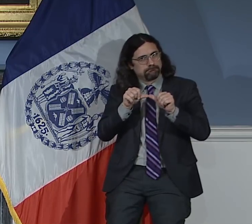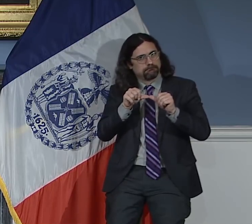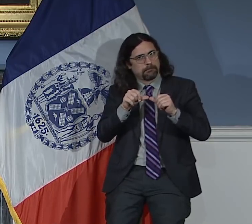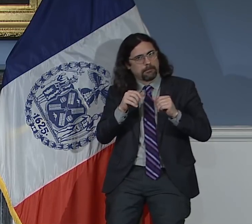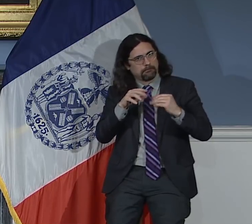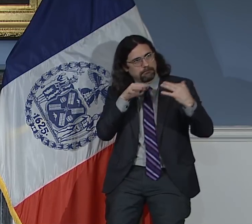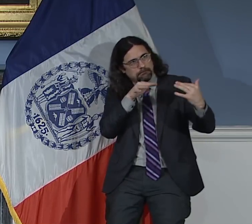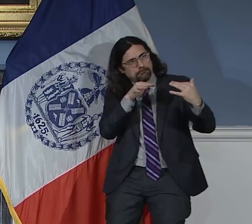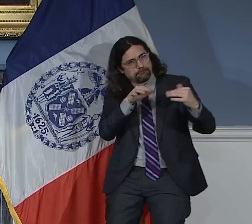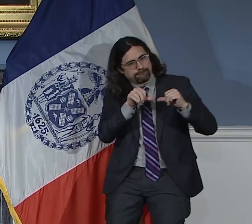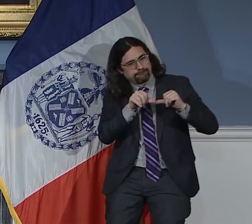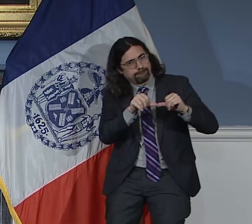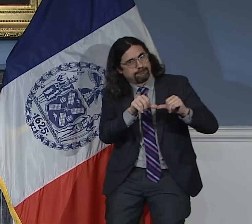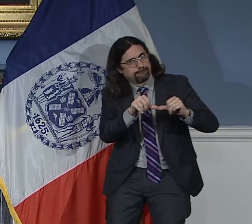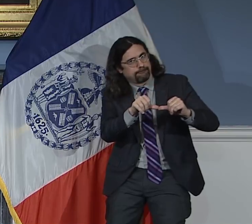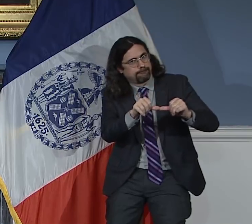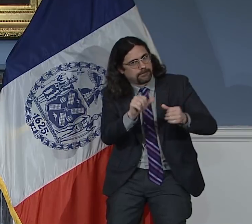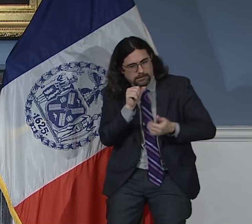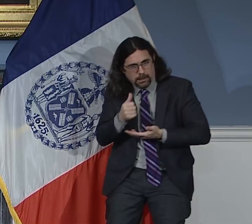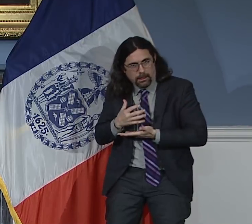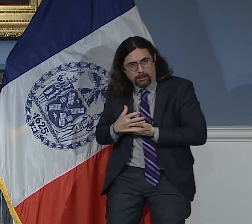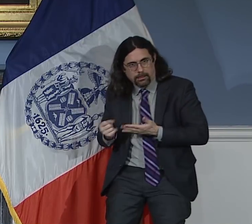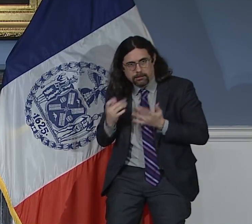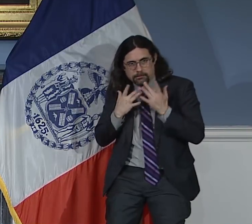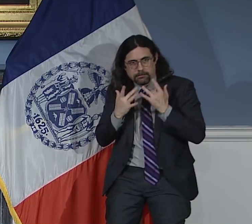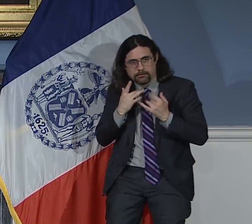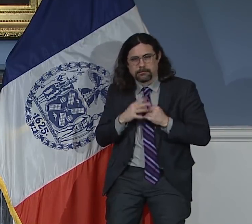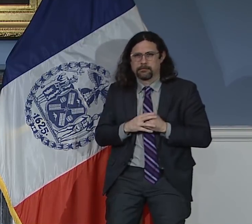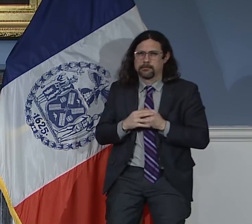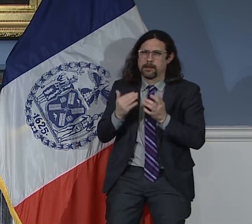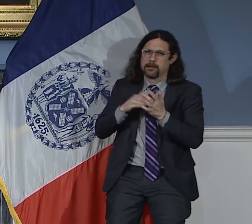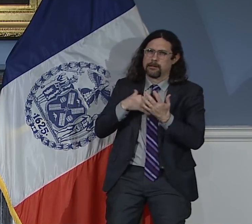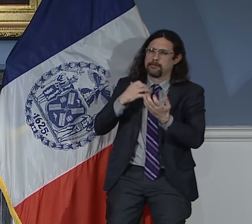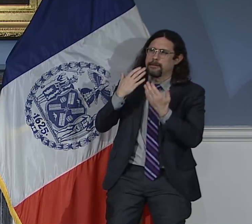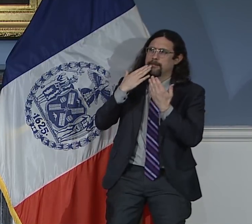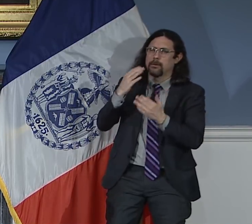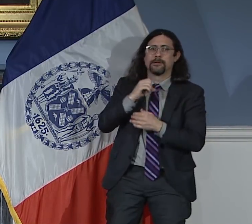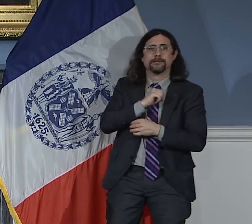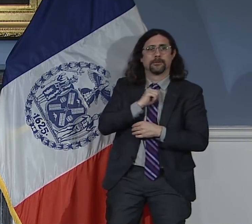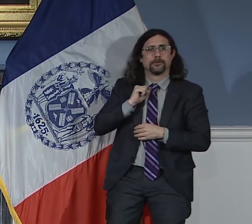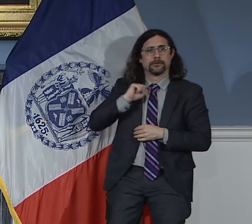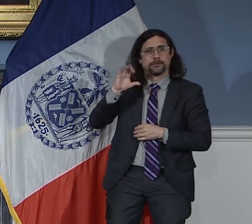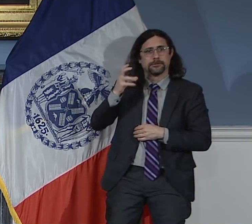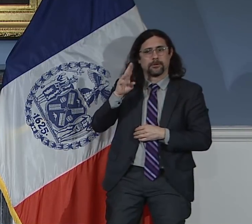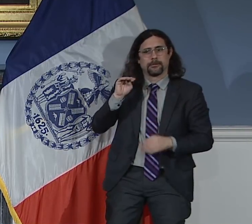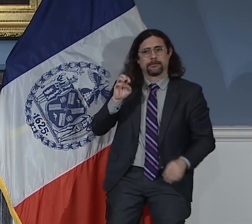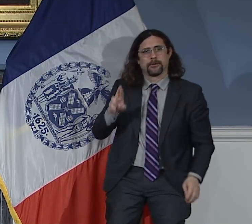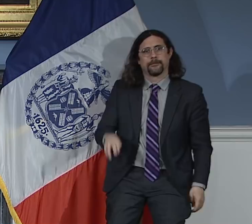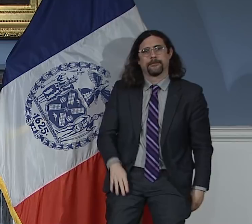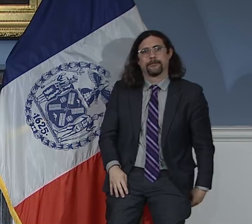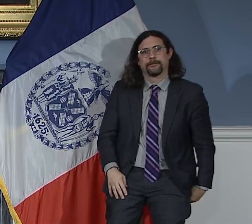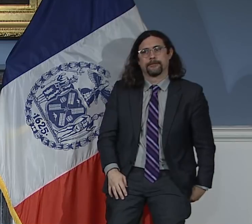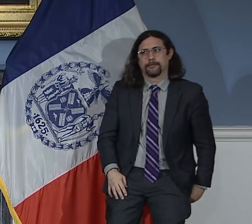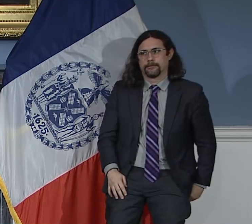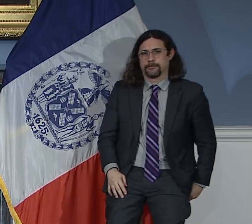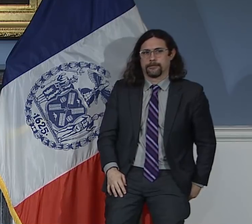SO I WANT TO THANK SENATOR SCHUMER, AND I ASK ALL THE MEMBES ROF THE HOUSE AND SENATE O TINCLUDE SENATOR SCHUEMR'S PLA INN THE